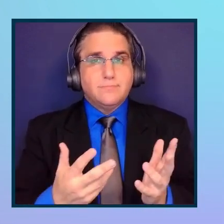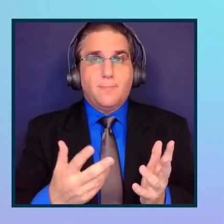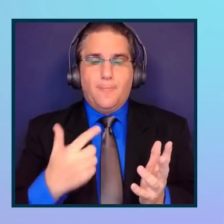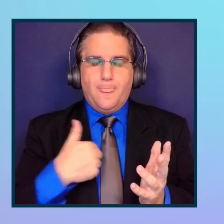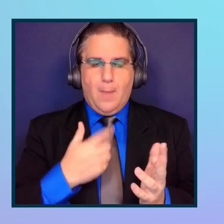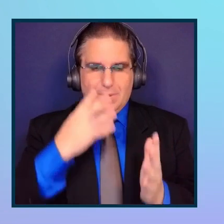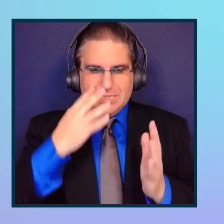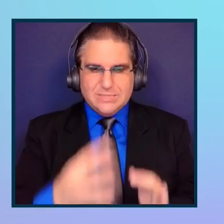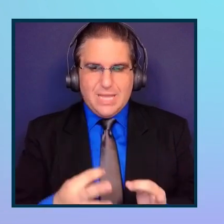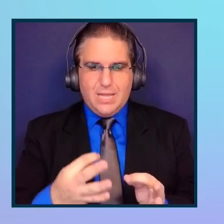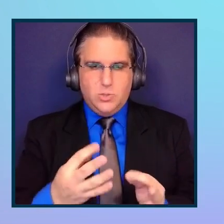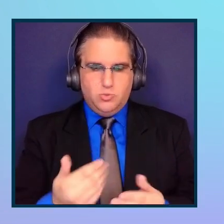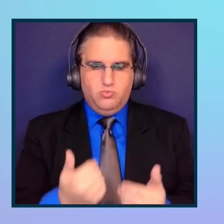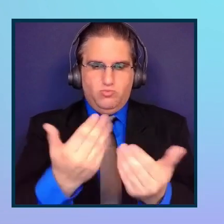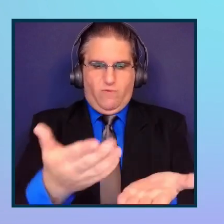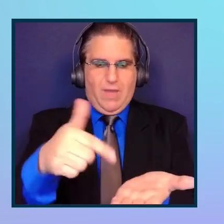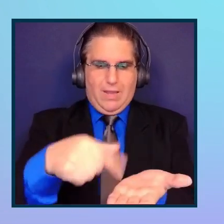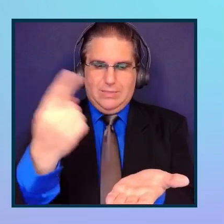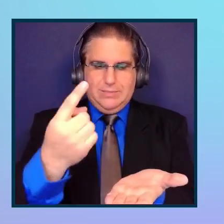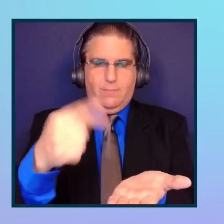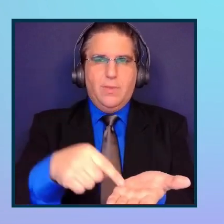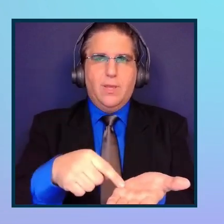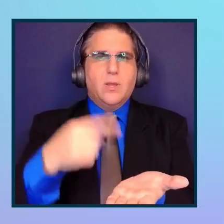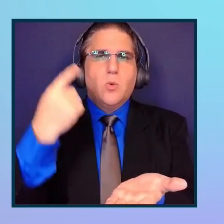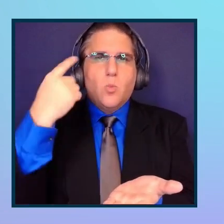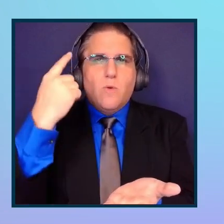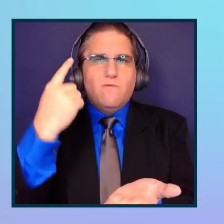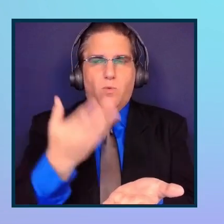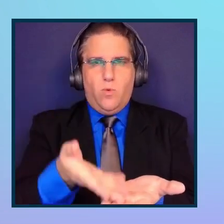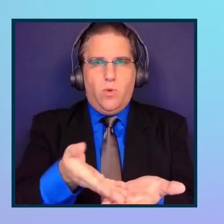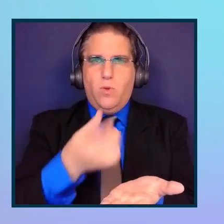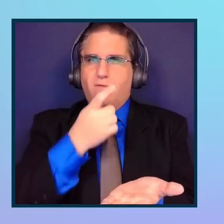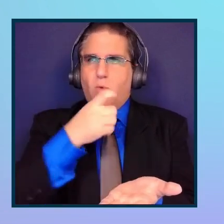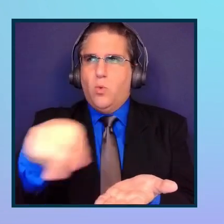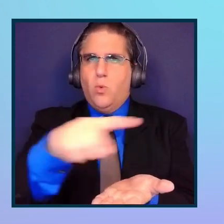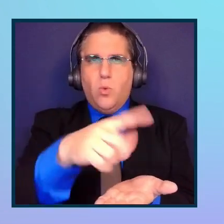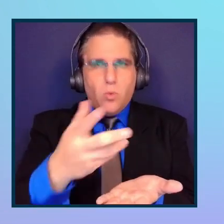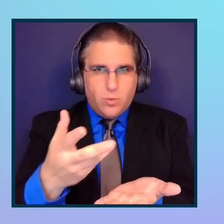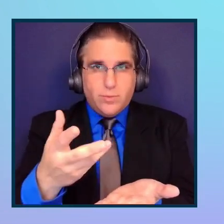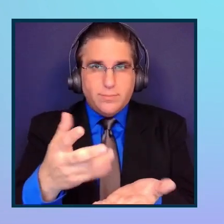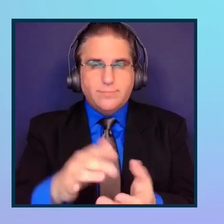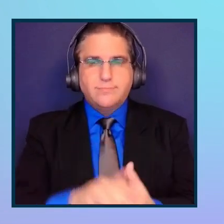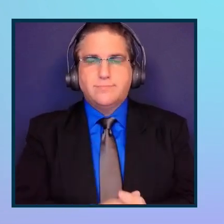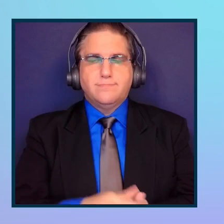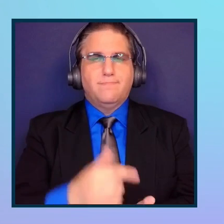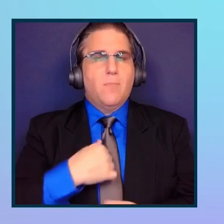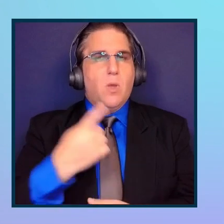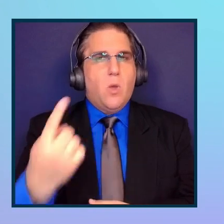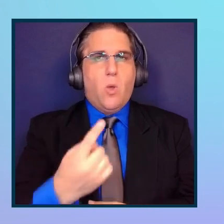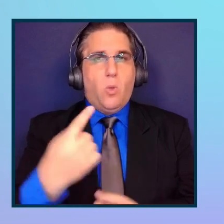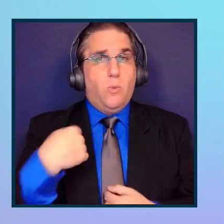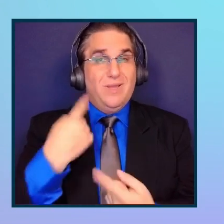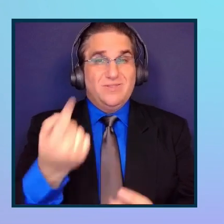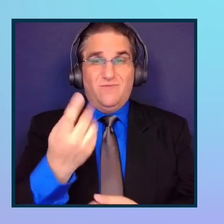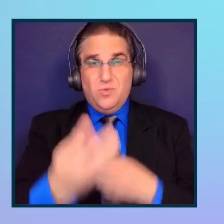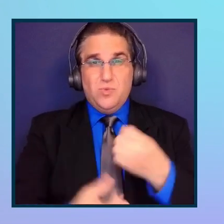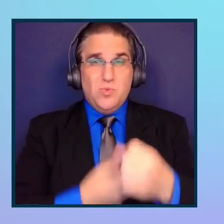And there's one particular question that is, has sort of been, I think my sort of north star these last few years and what that question is,